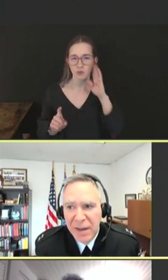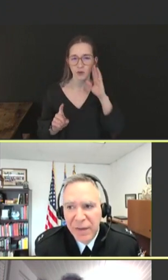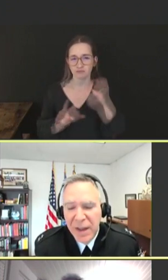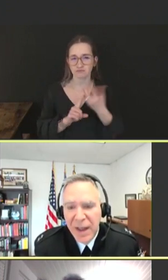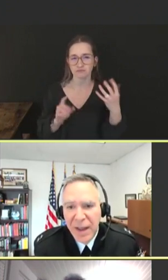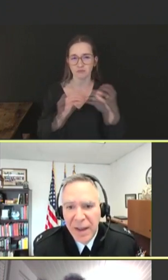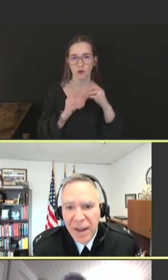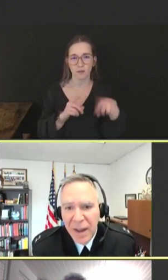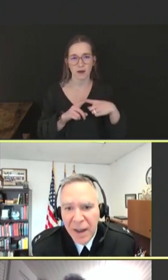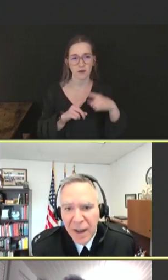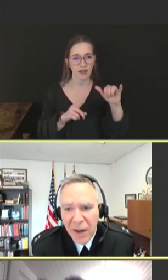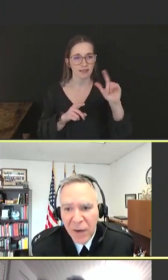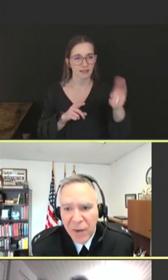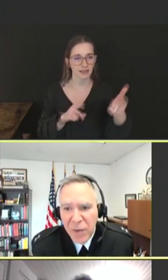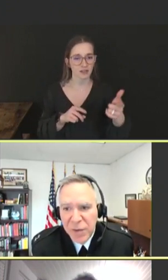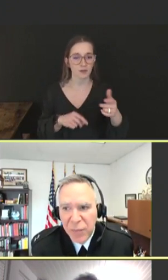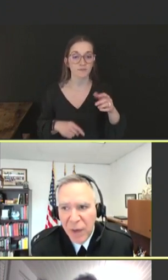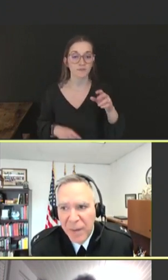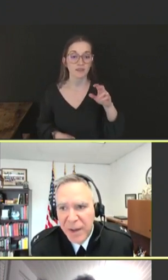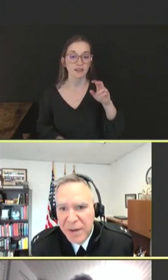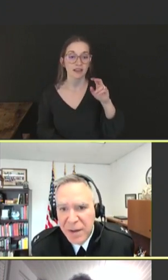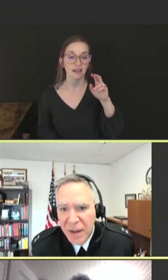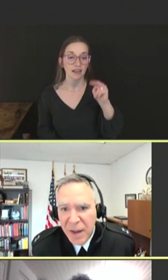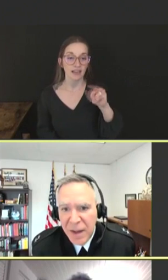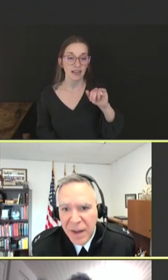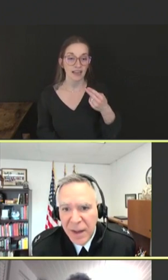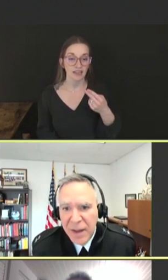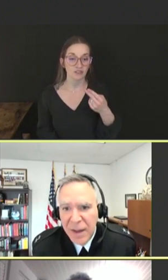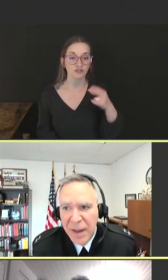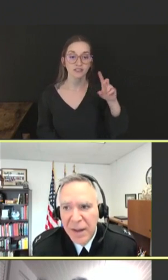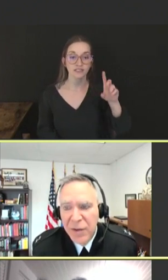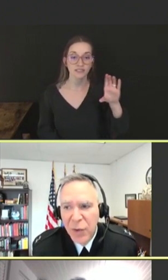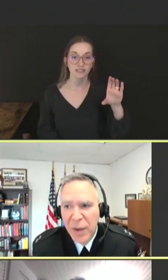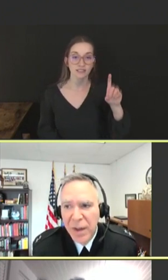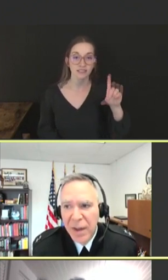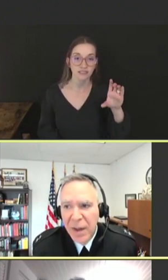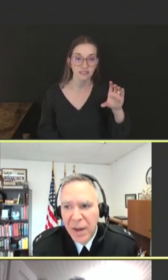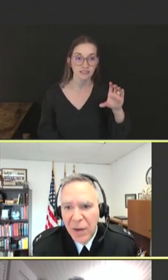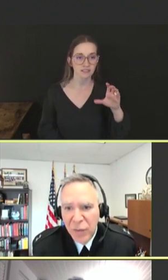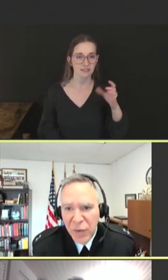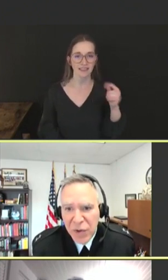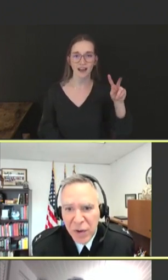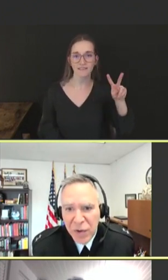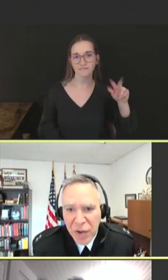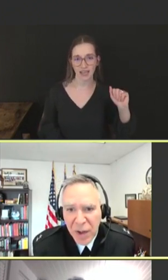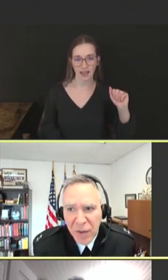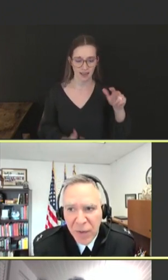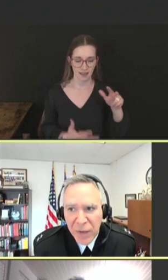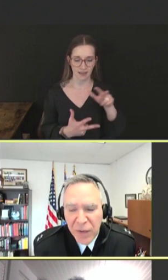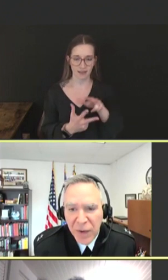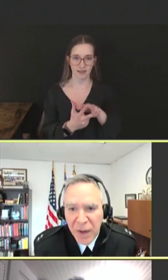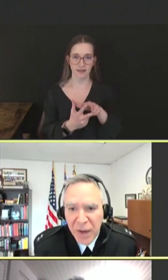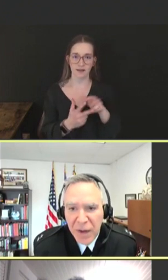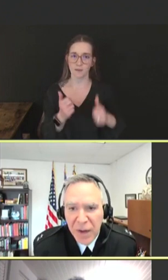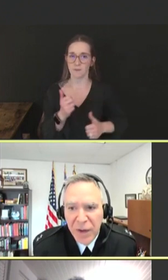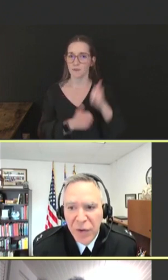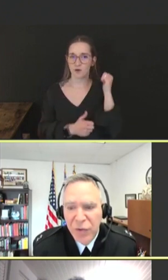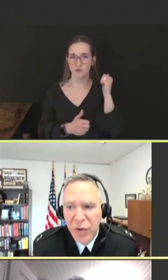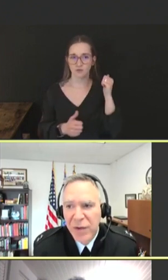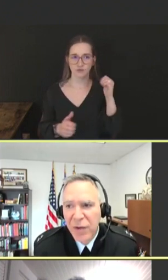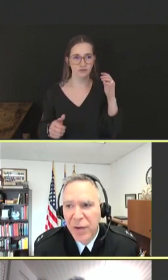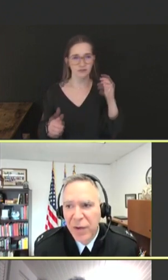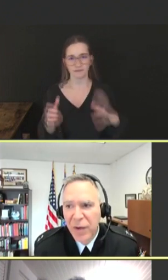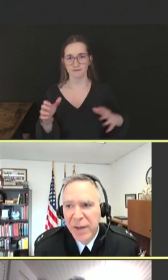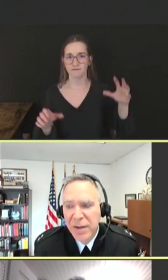and the VA are the most prominent in doing research with clinical trials on the horizon,